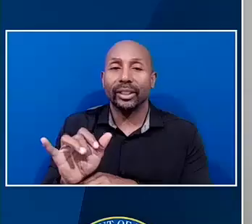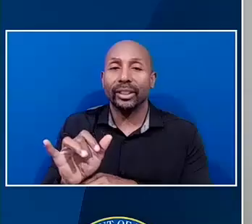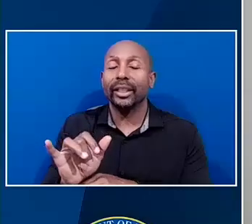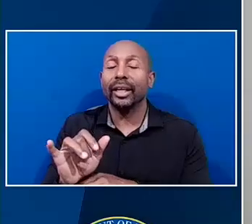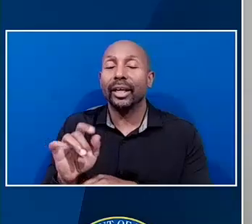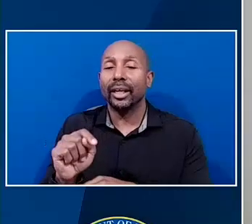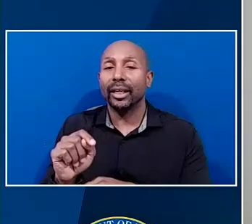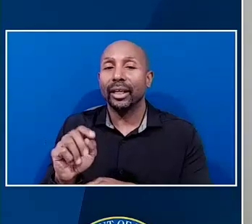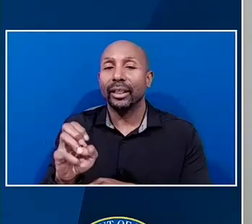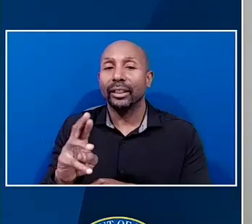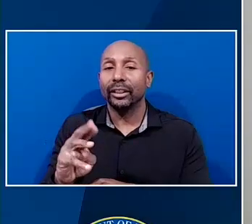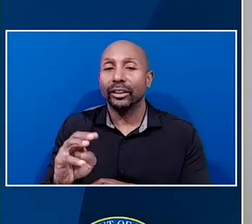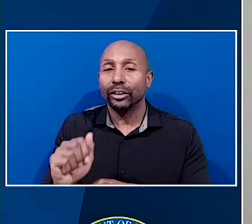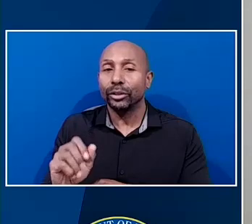And we have not made any changes to this provision.